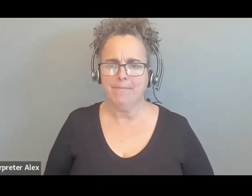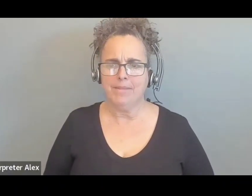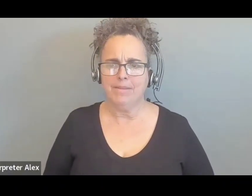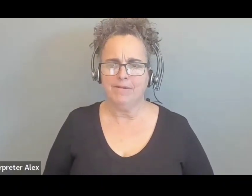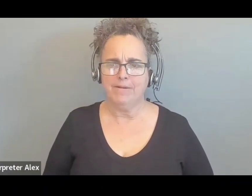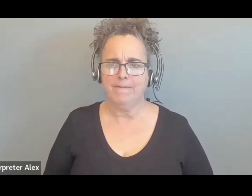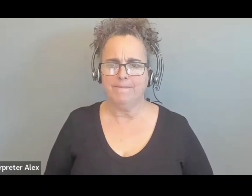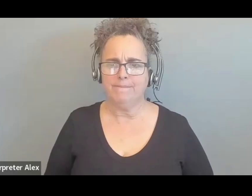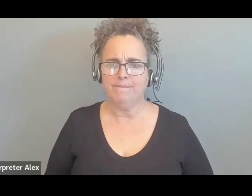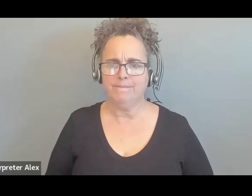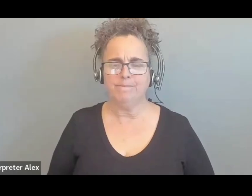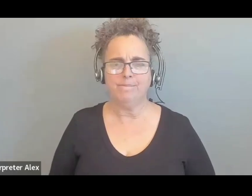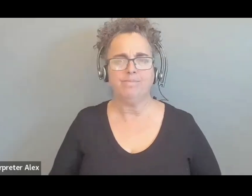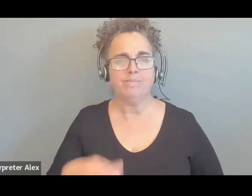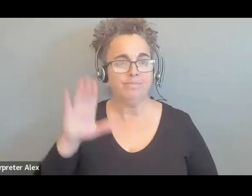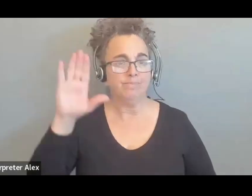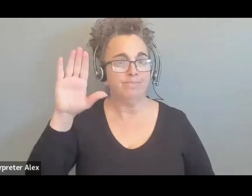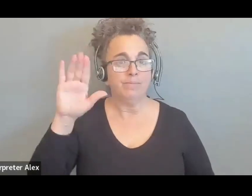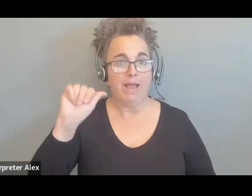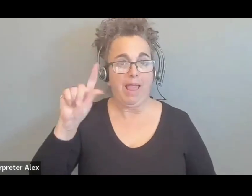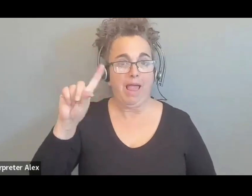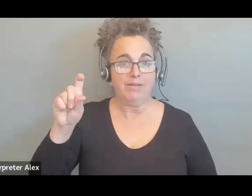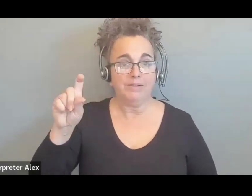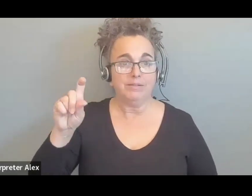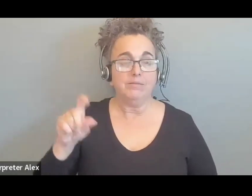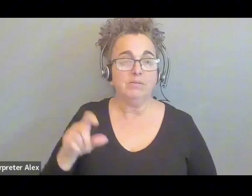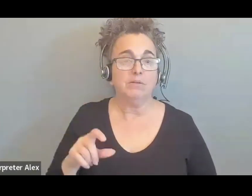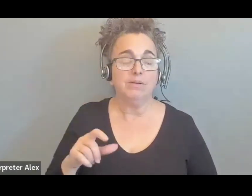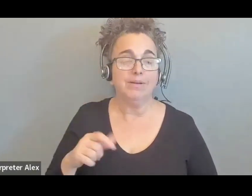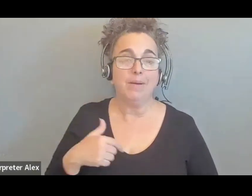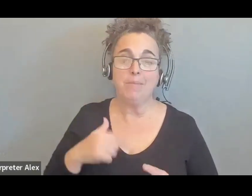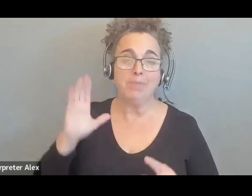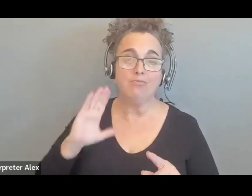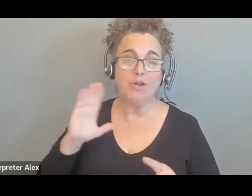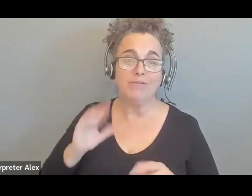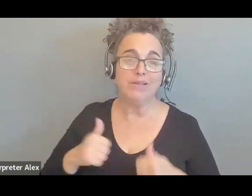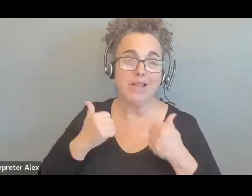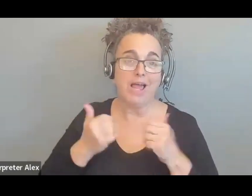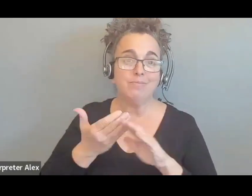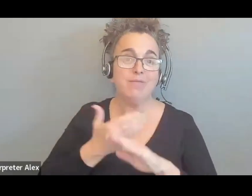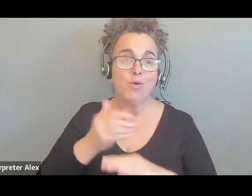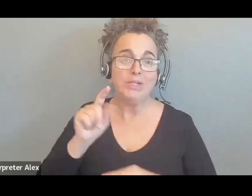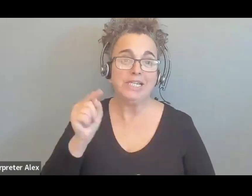This is Alex. I can, my previous life before TGI was in compliance law